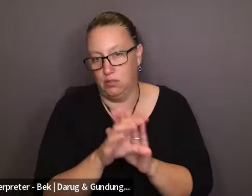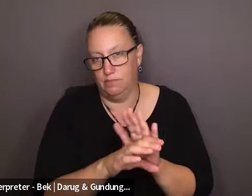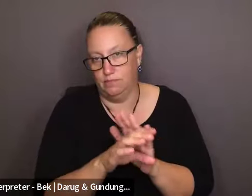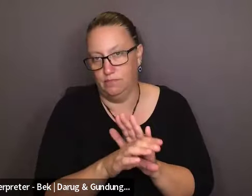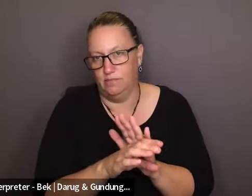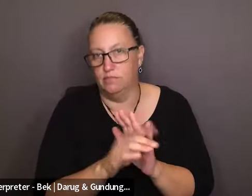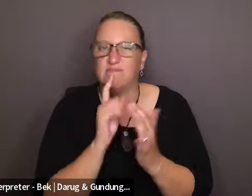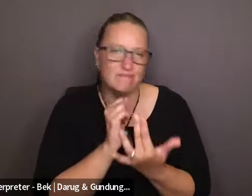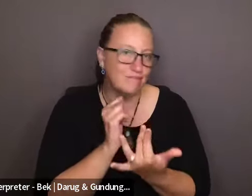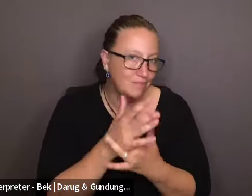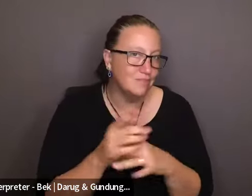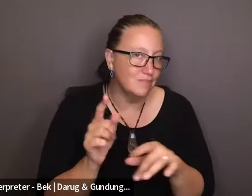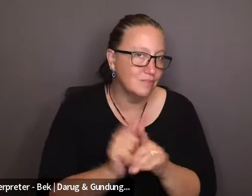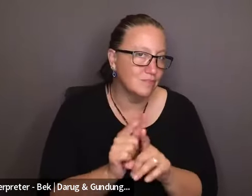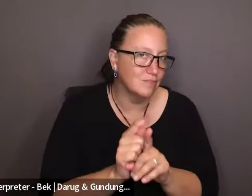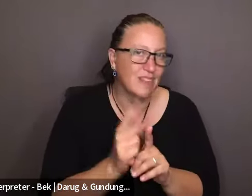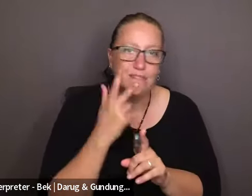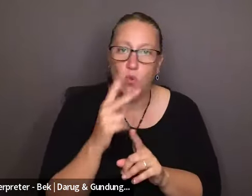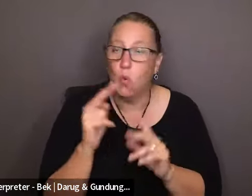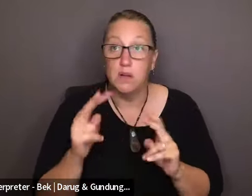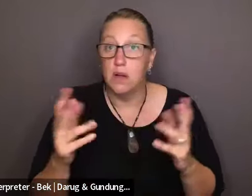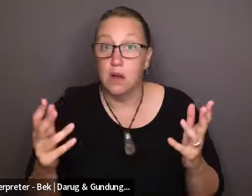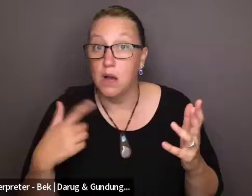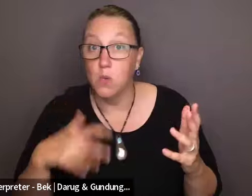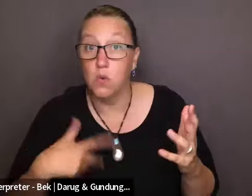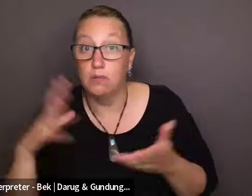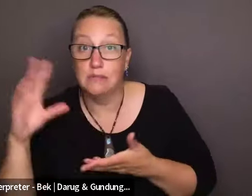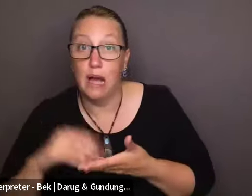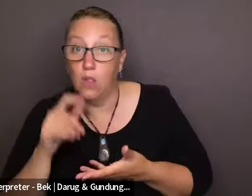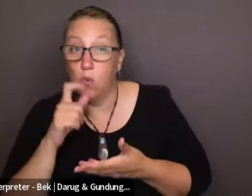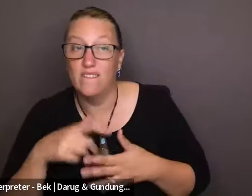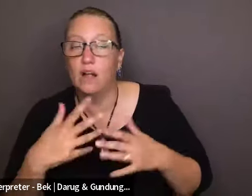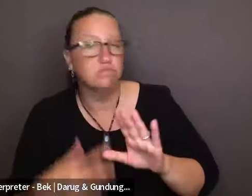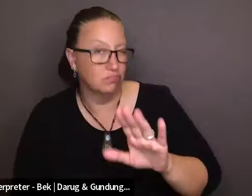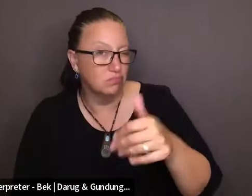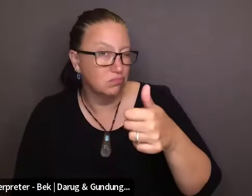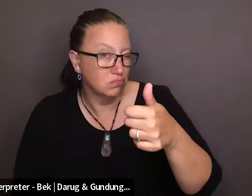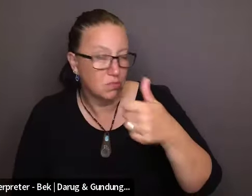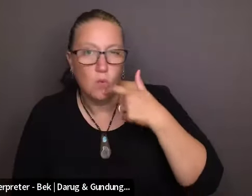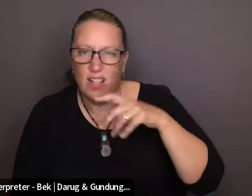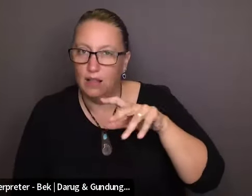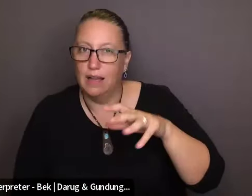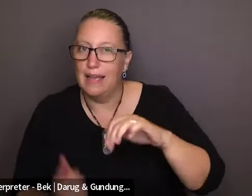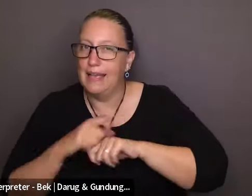link will open up as a Word file that's going to download on your machine and you will be sent this. So if you're